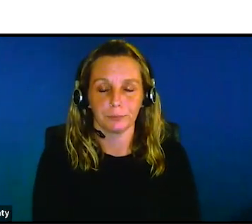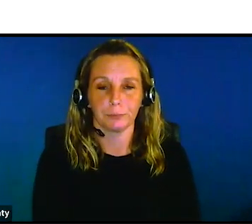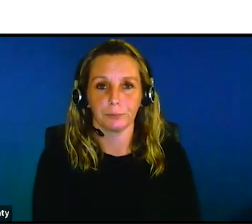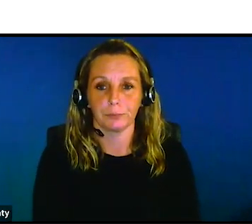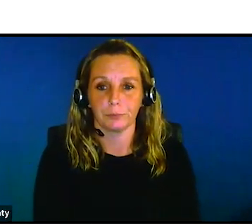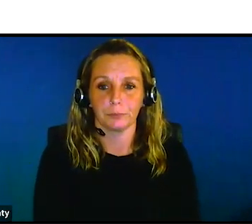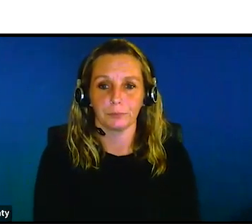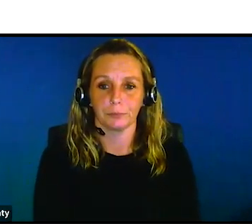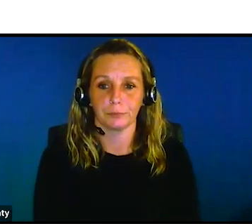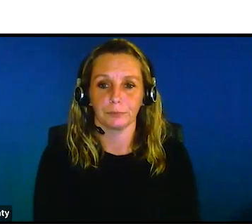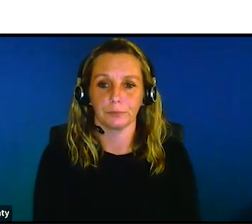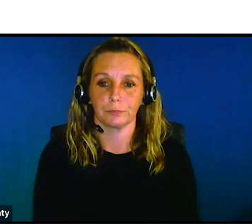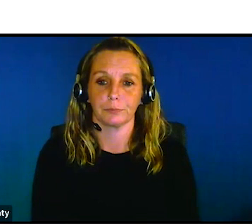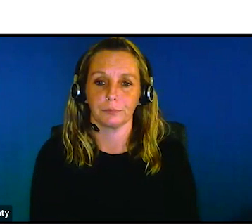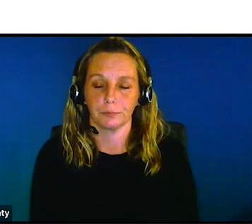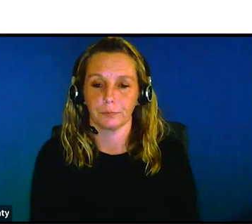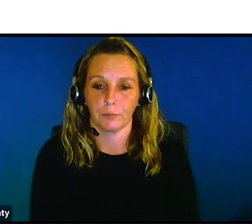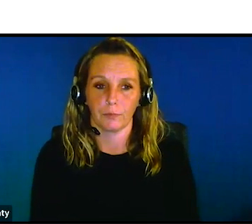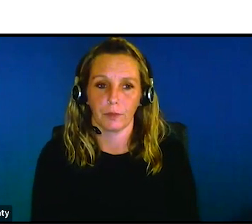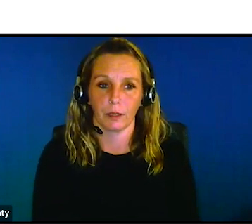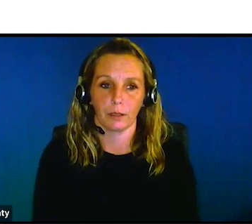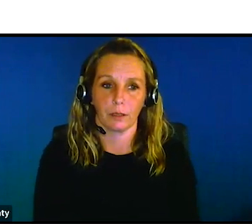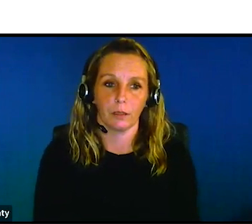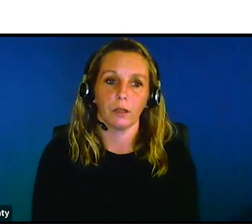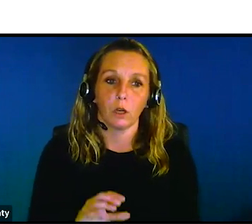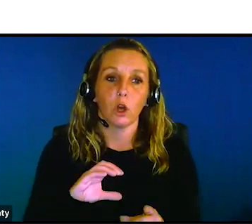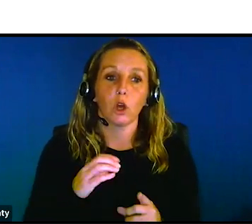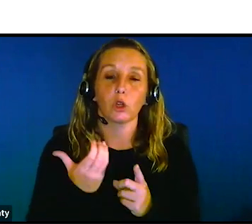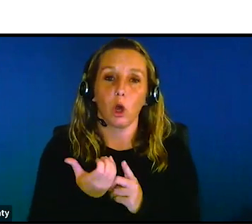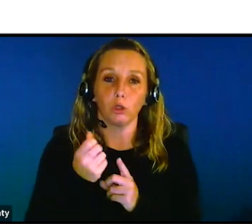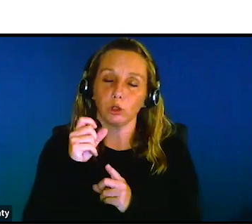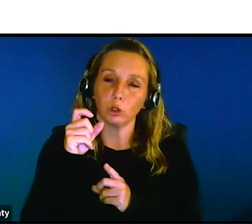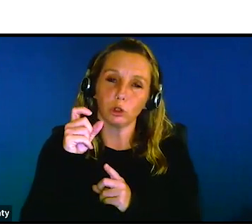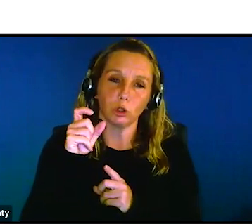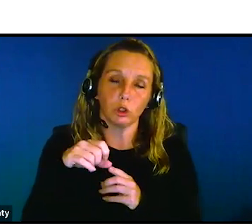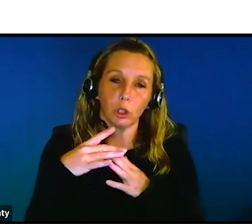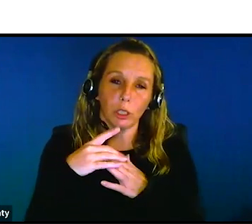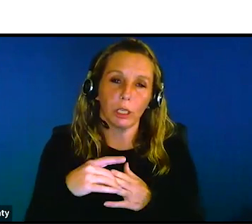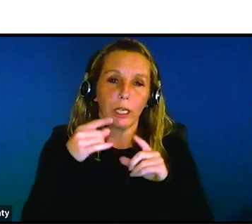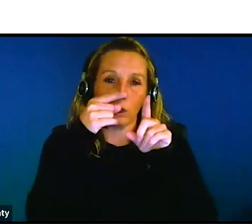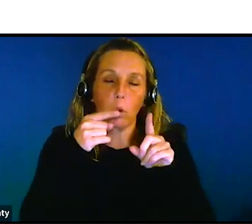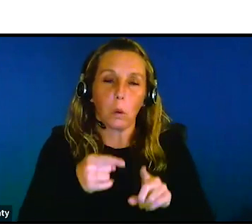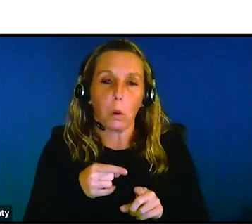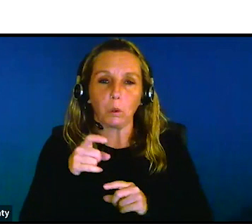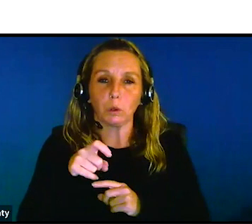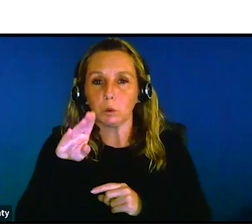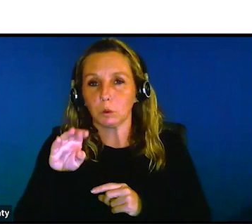Culture may inform, but the goal should be. So there are some cultures who believe